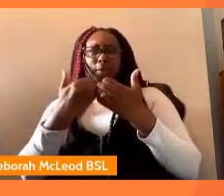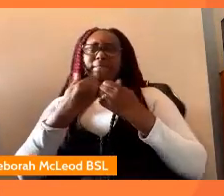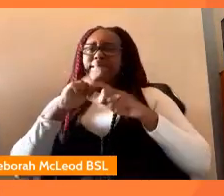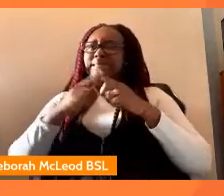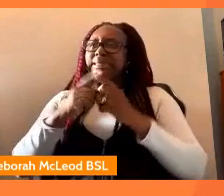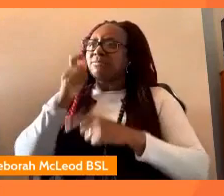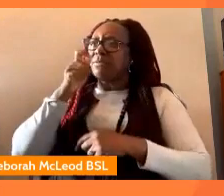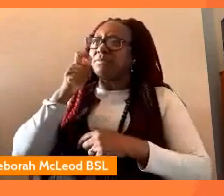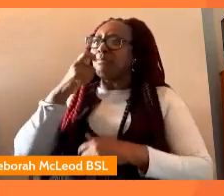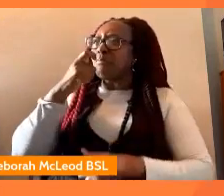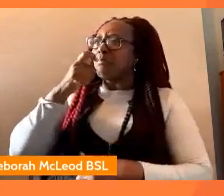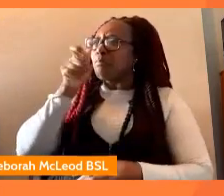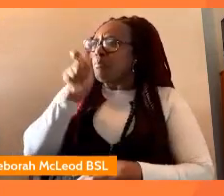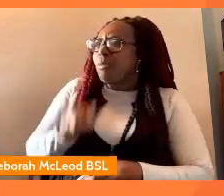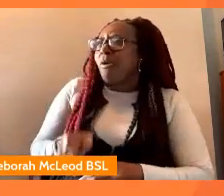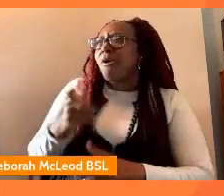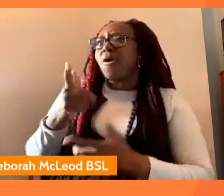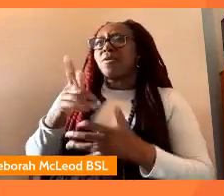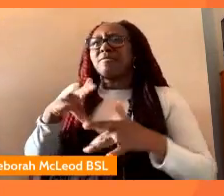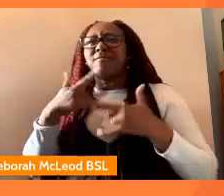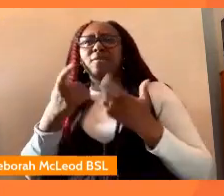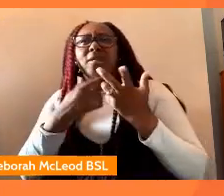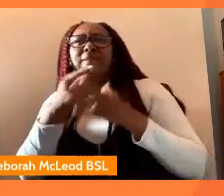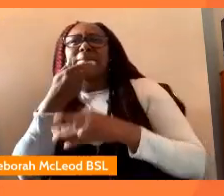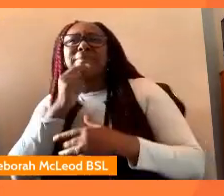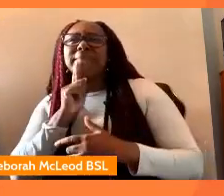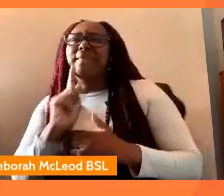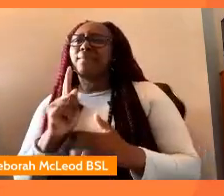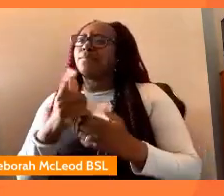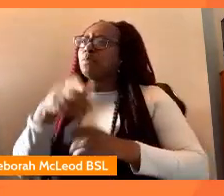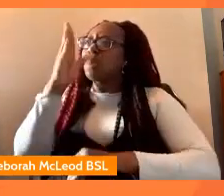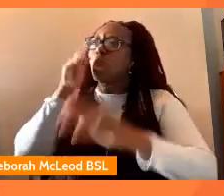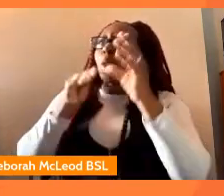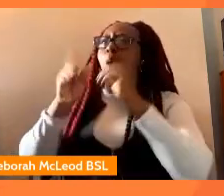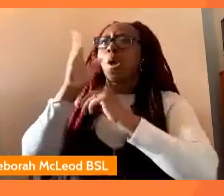a sense of other people and if we can learn to understand our own